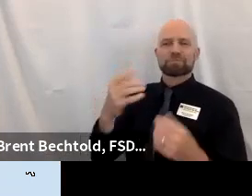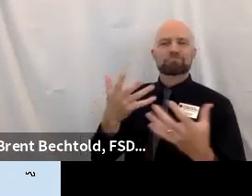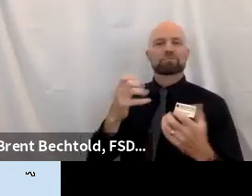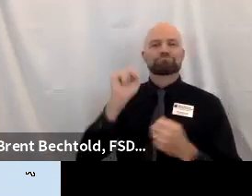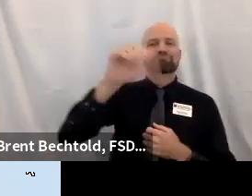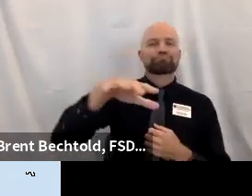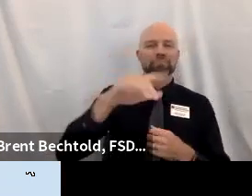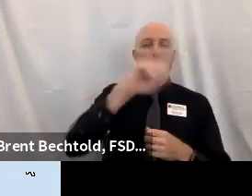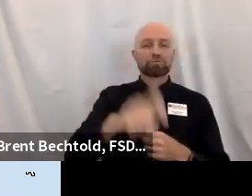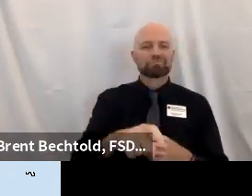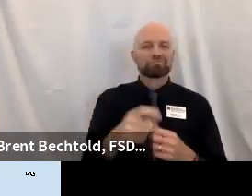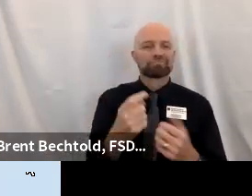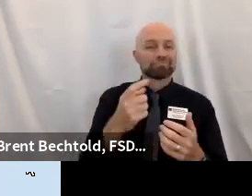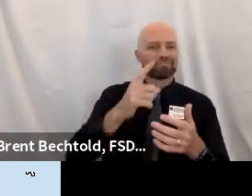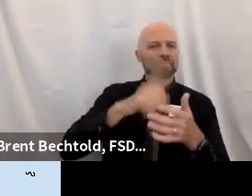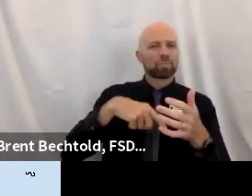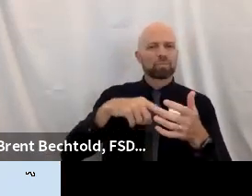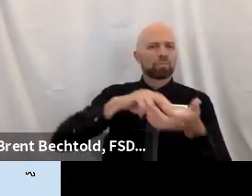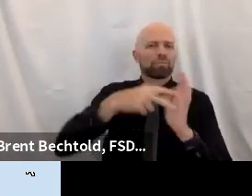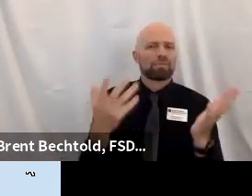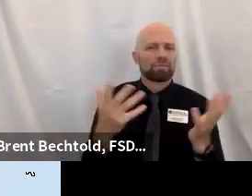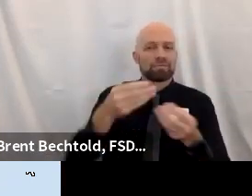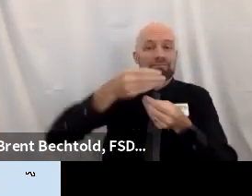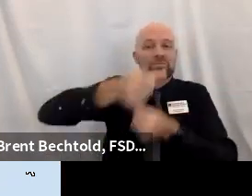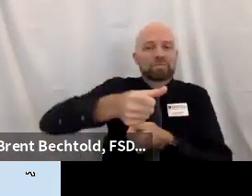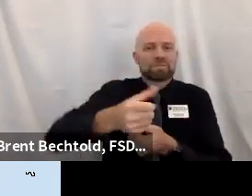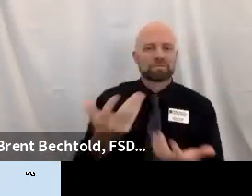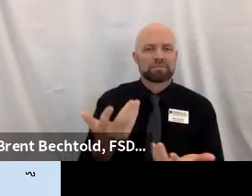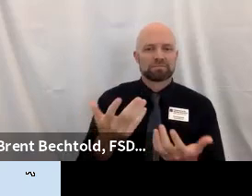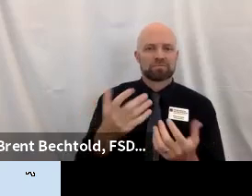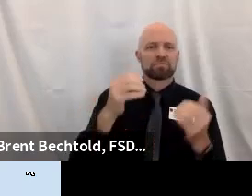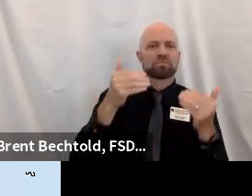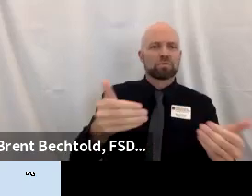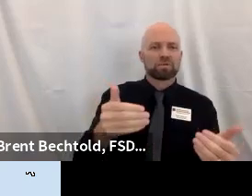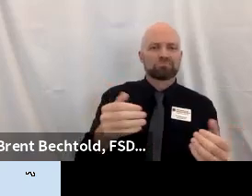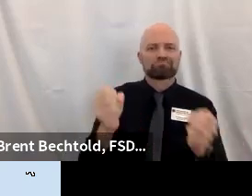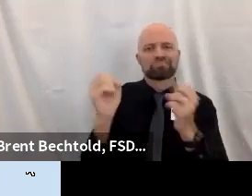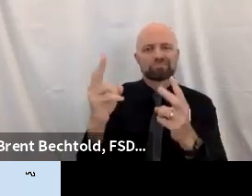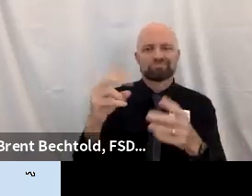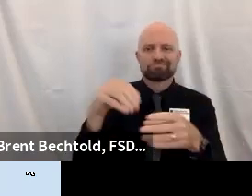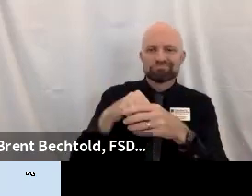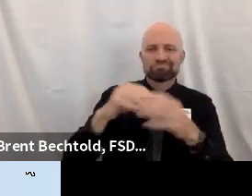First thing I want to pose to you, a question is: What is fluency?